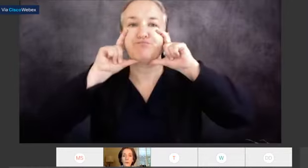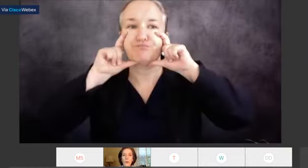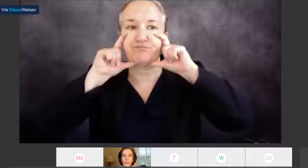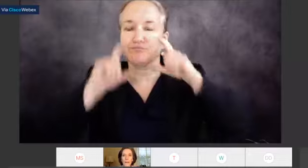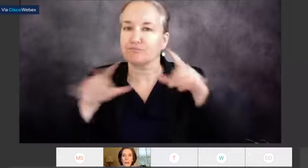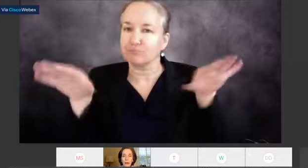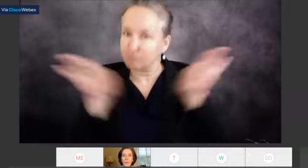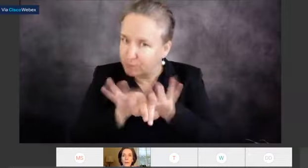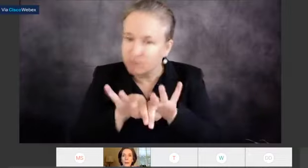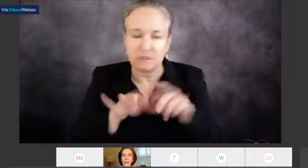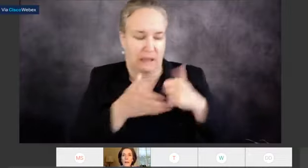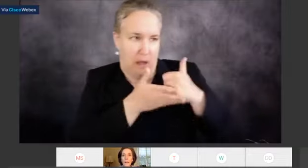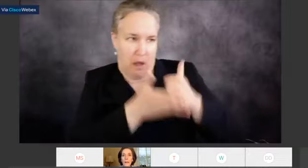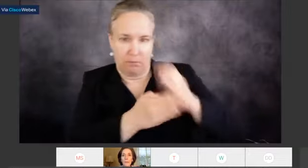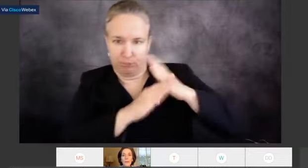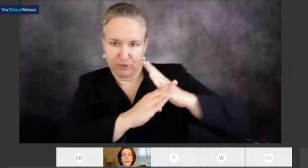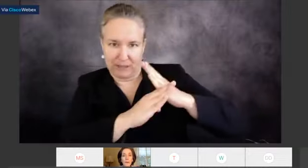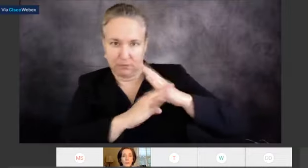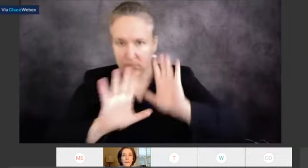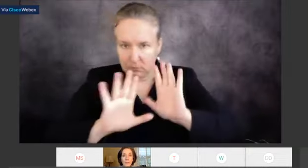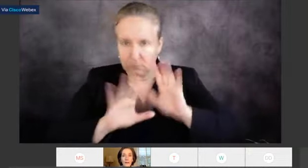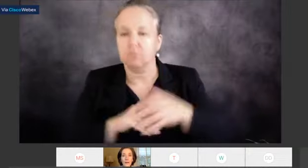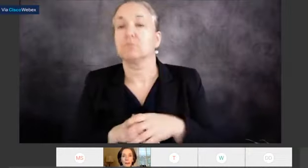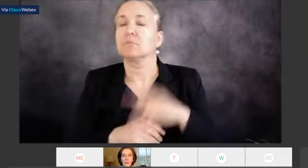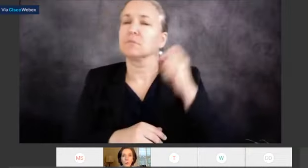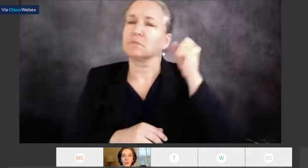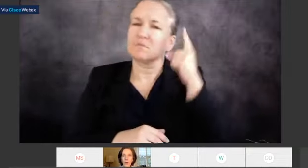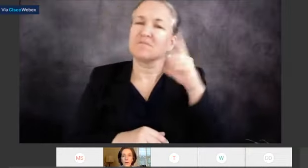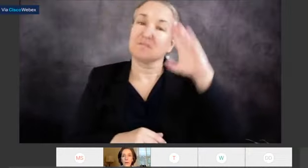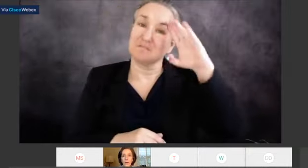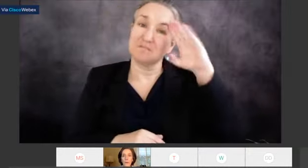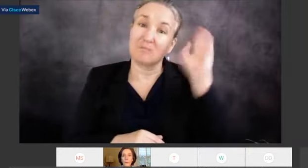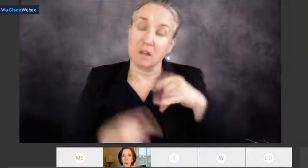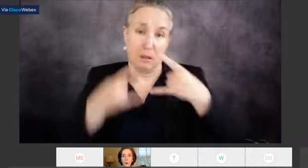little bit can help but there is still a mask order in force